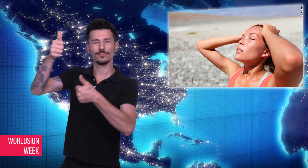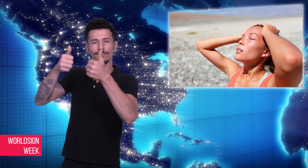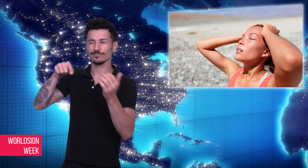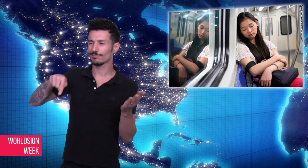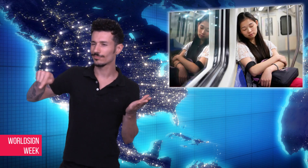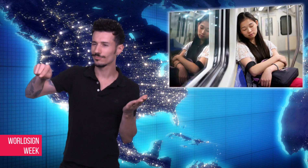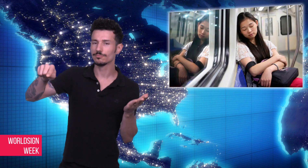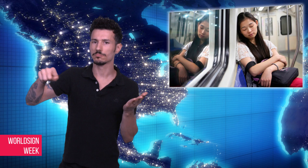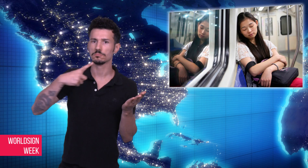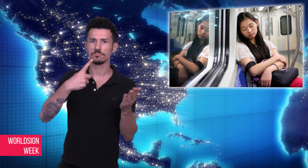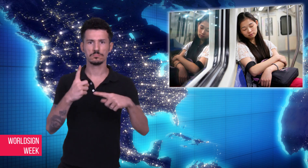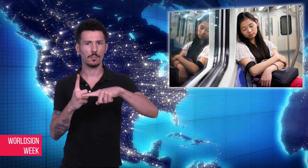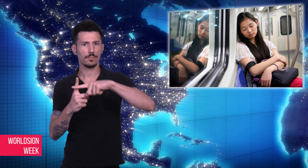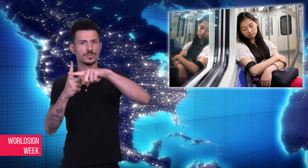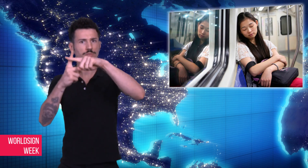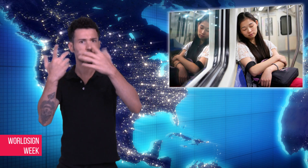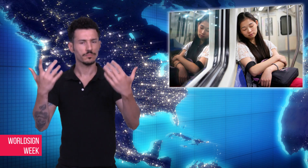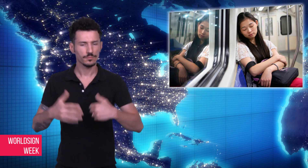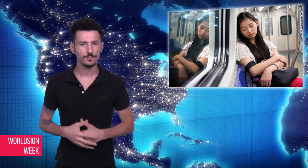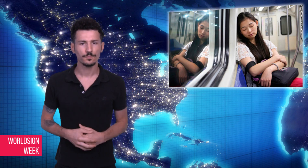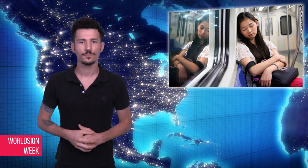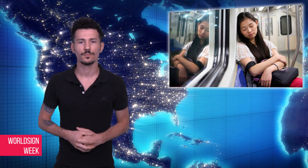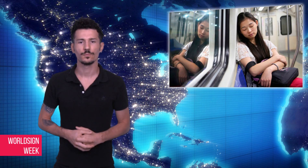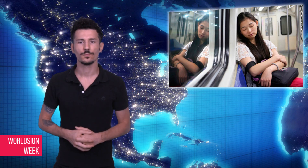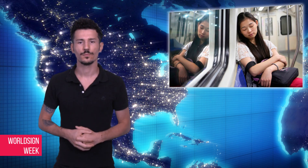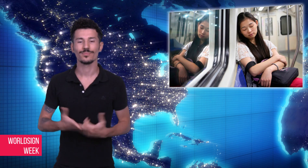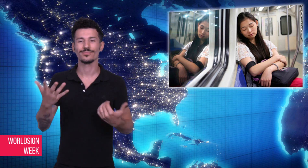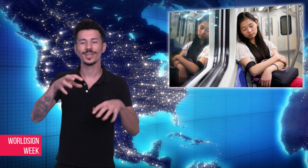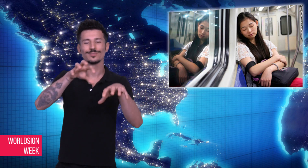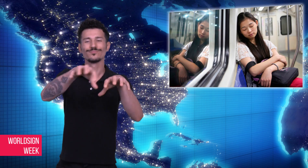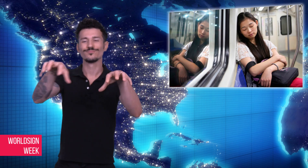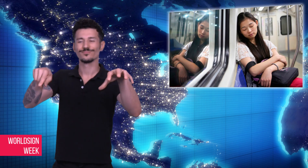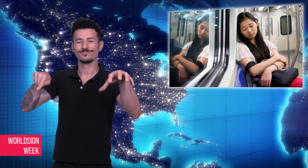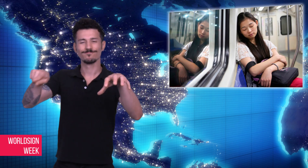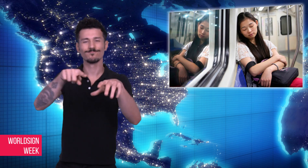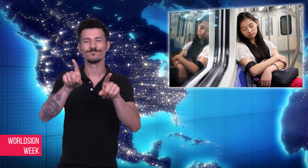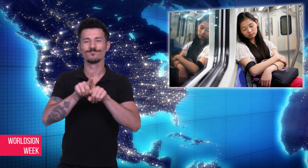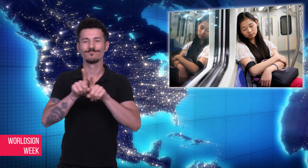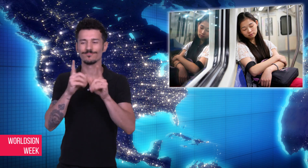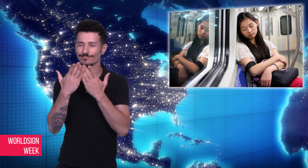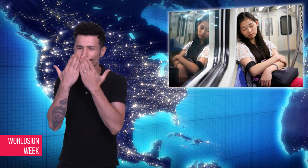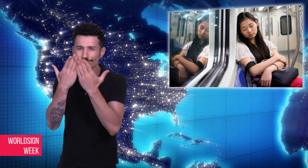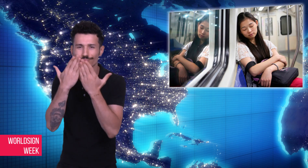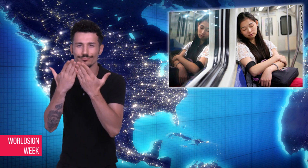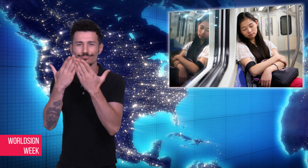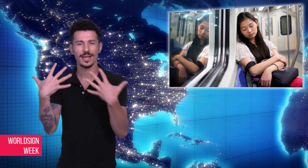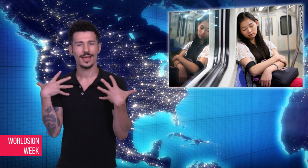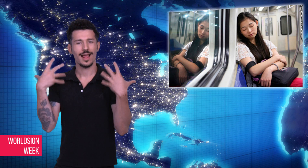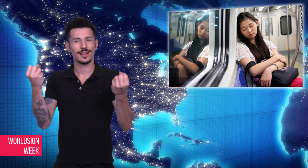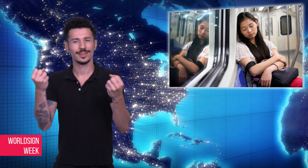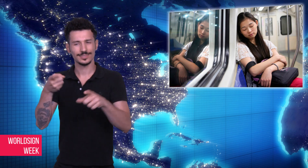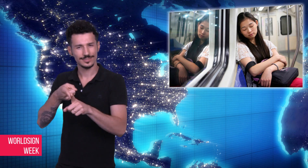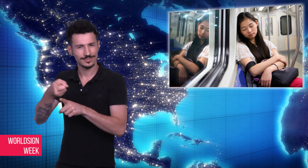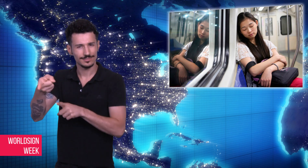proposal has received positive response from several EU officials.